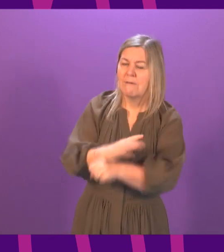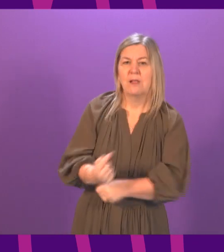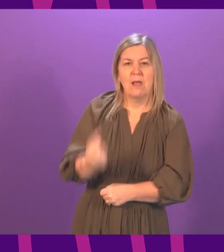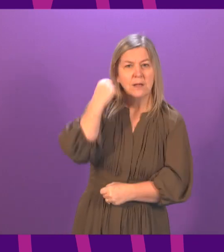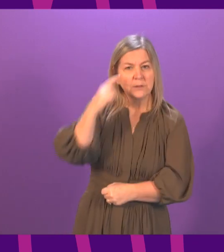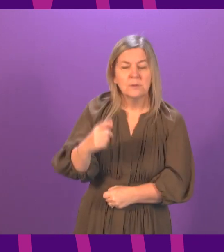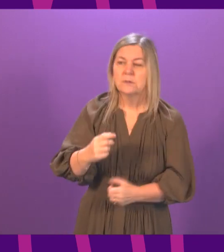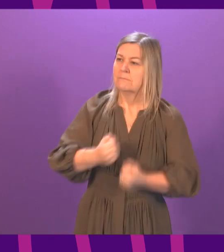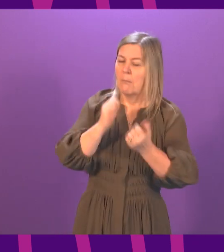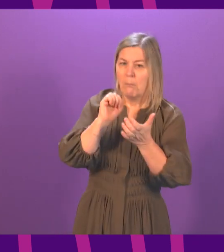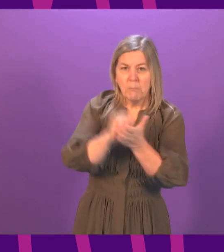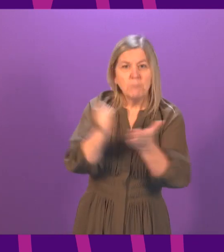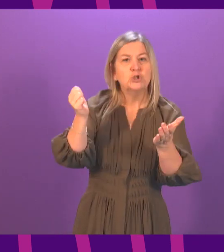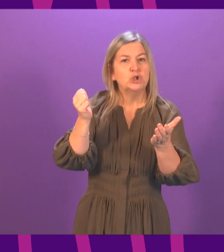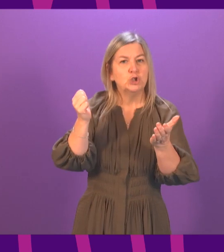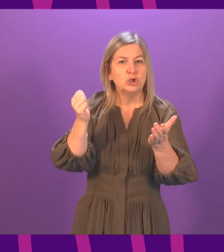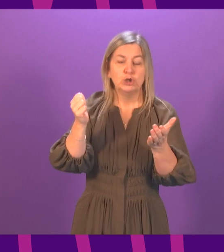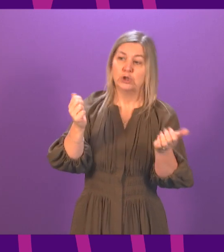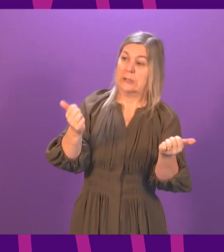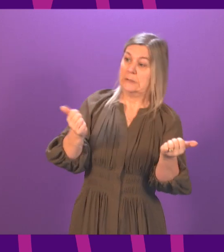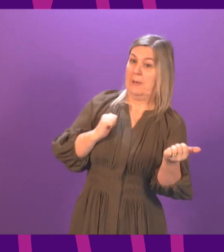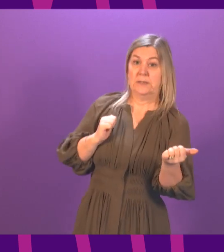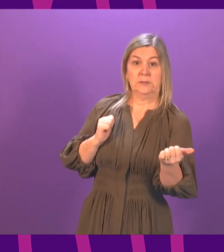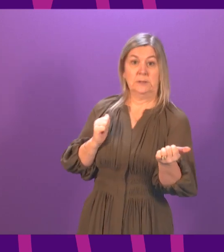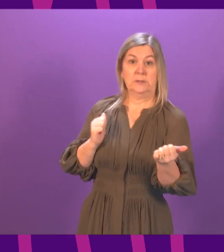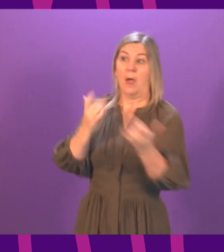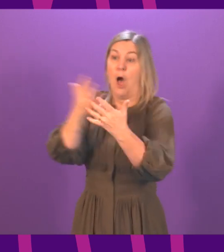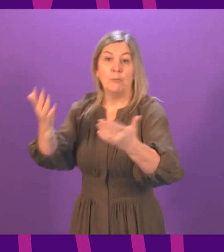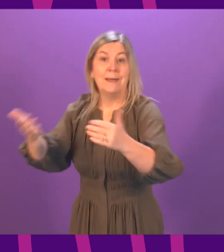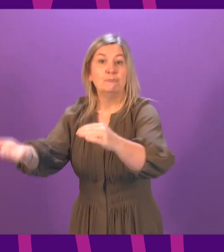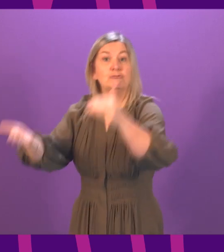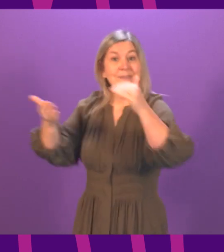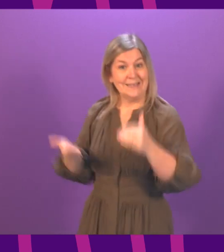publishing the expected supply and the United Kingdom Government demanding that we take